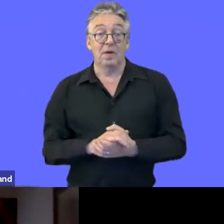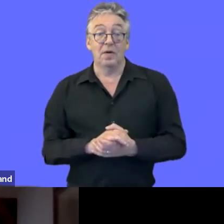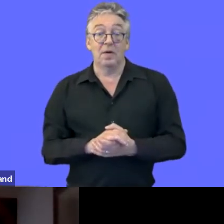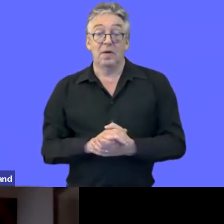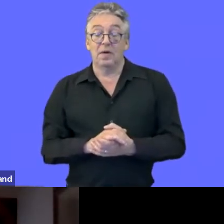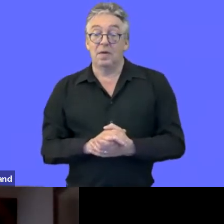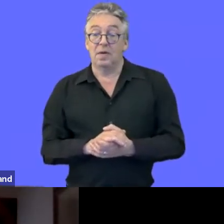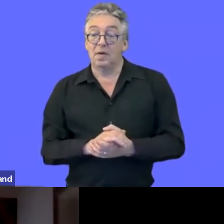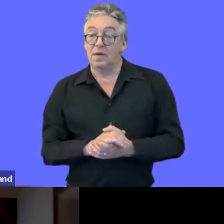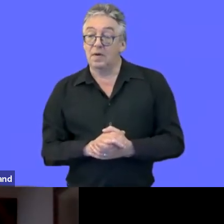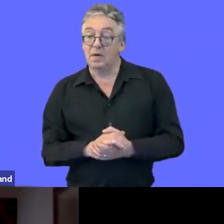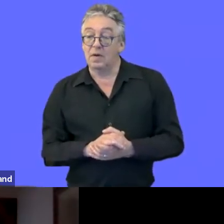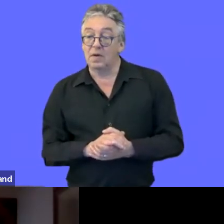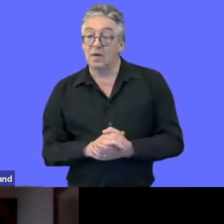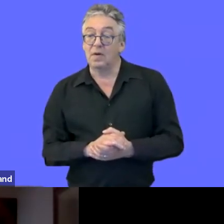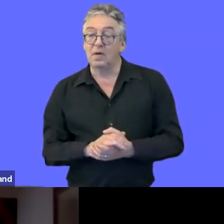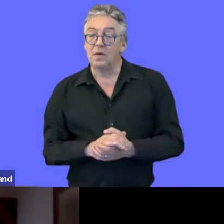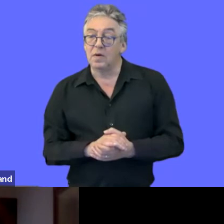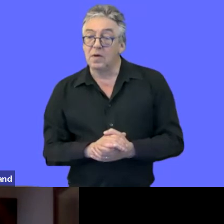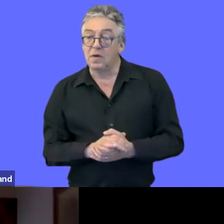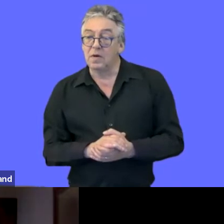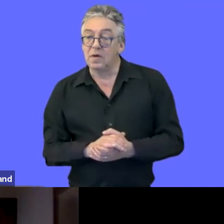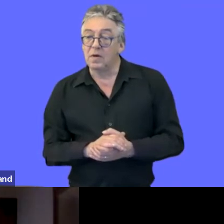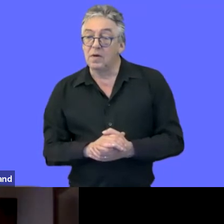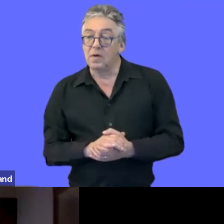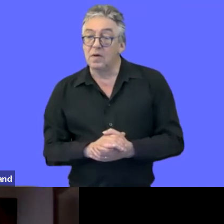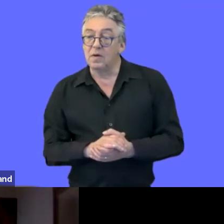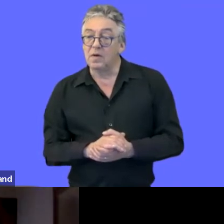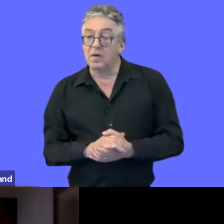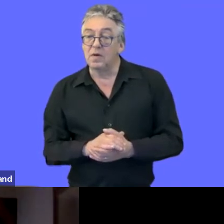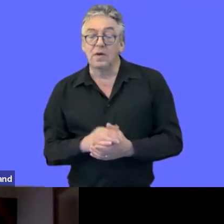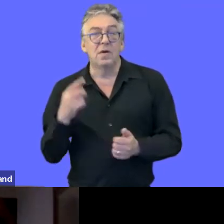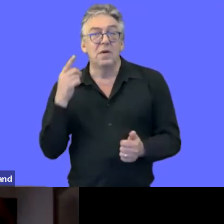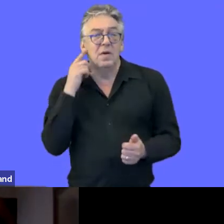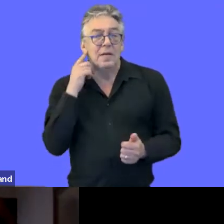and it concerned a person 18 who suffered violence from her husband,